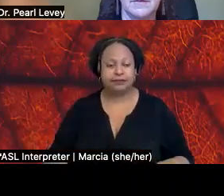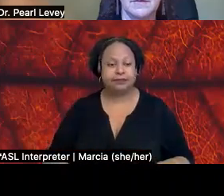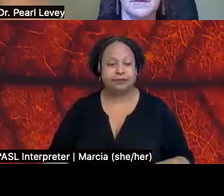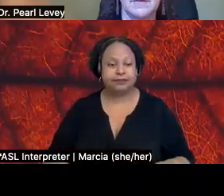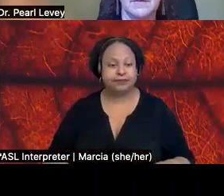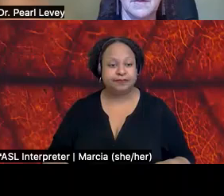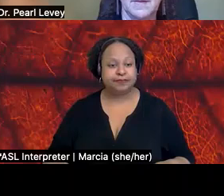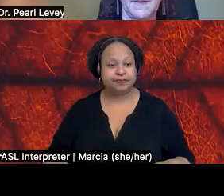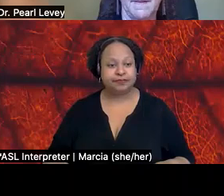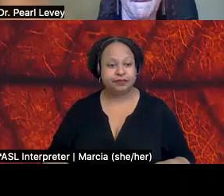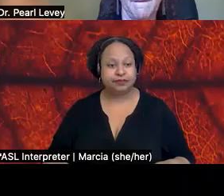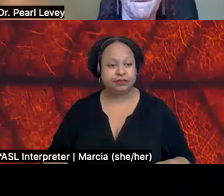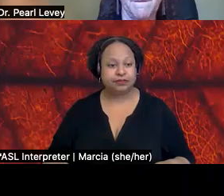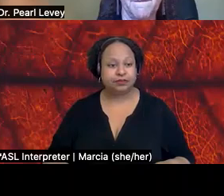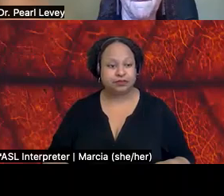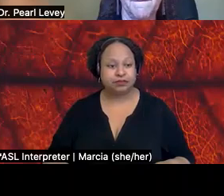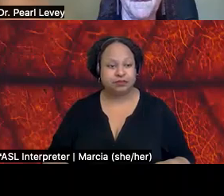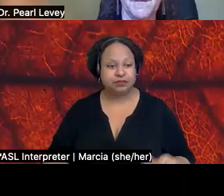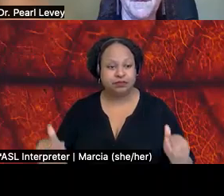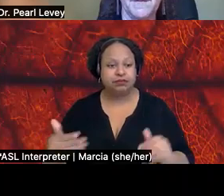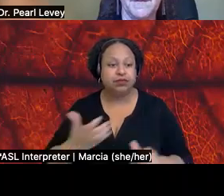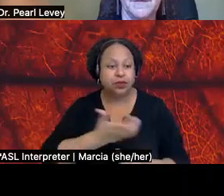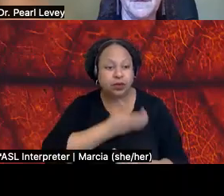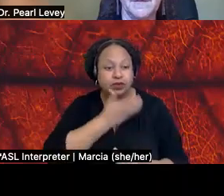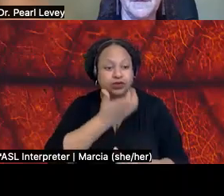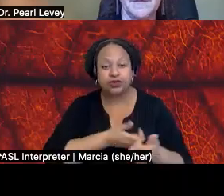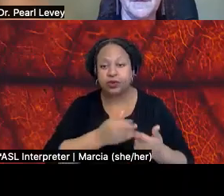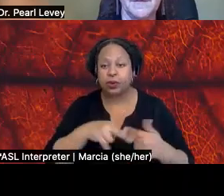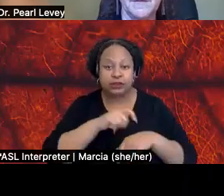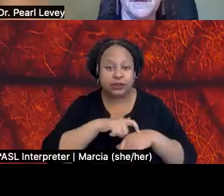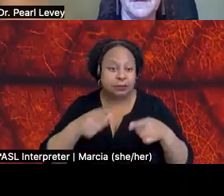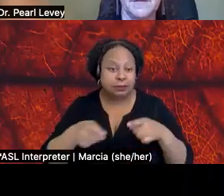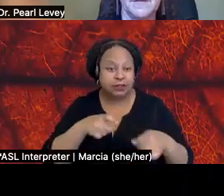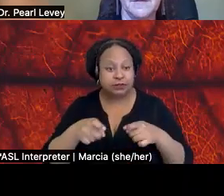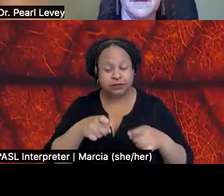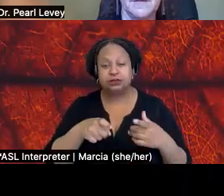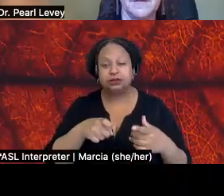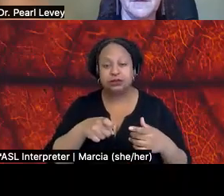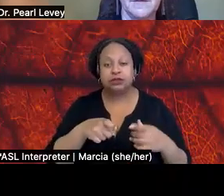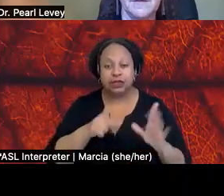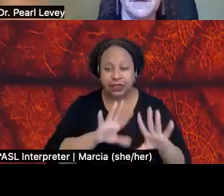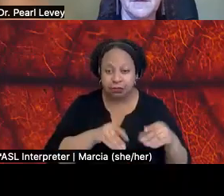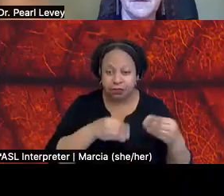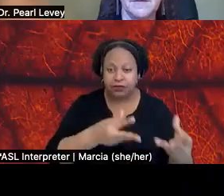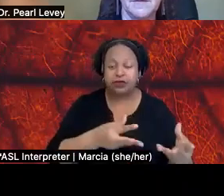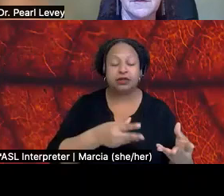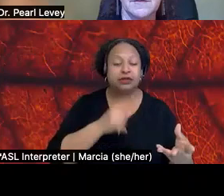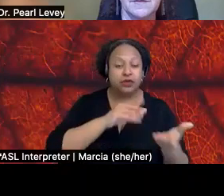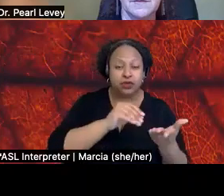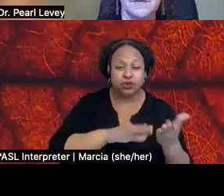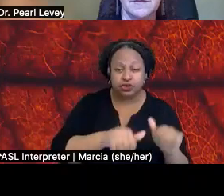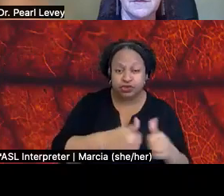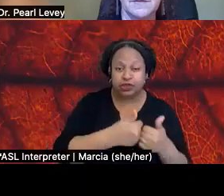Coaching around time management and organization is something else that can be provided for students who have challenges in these areas.